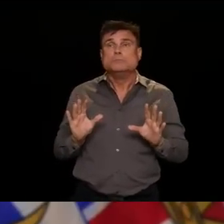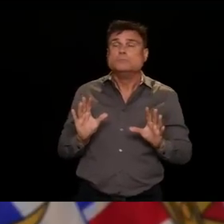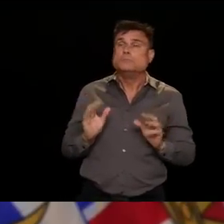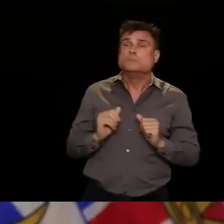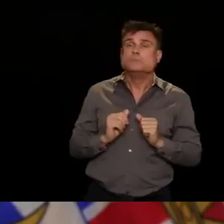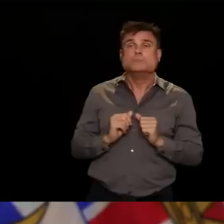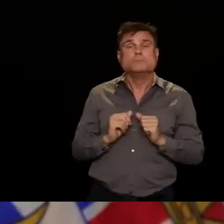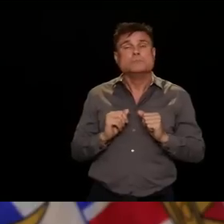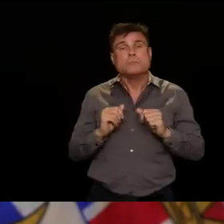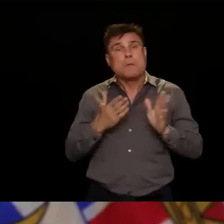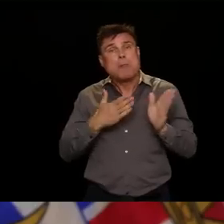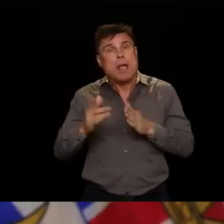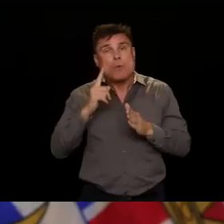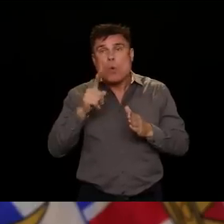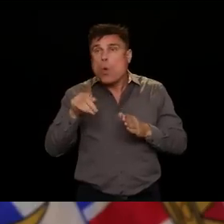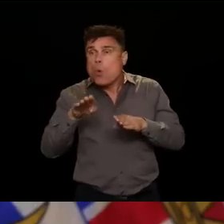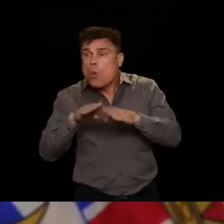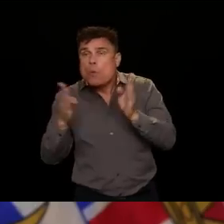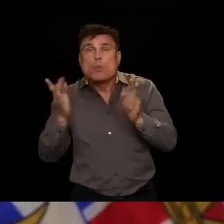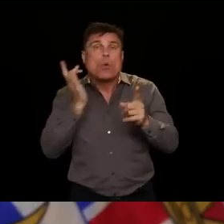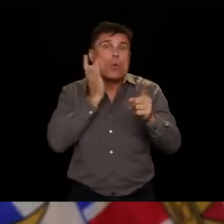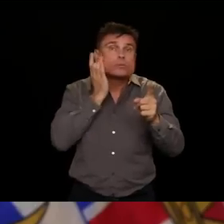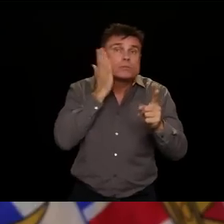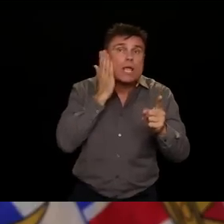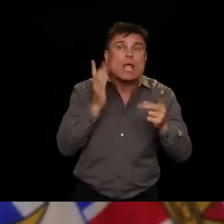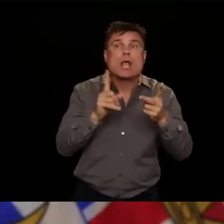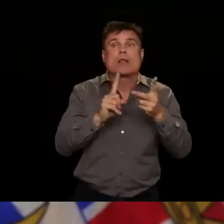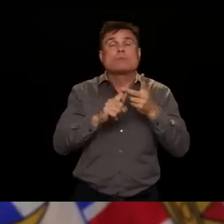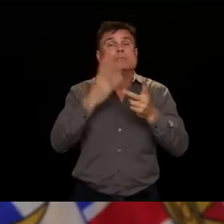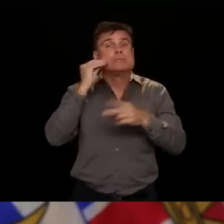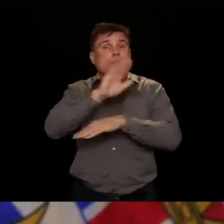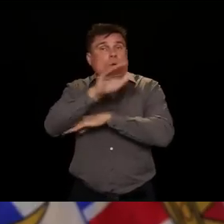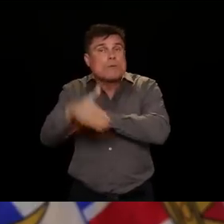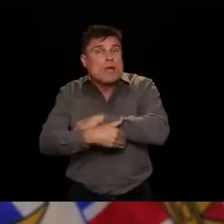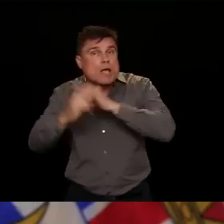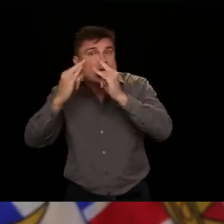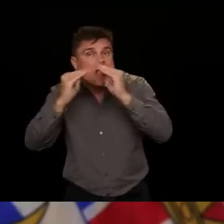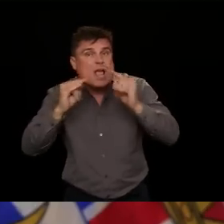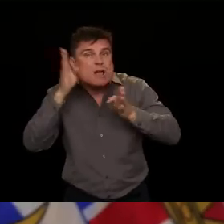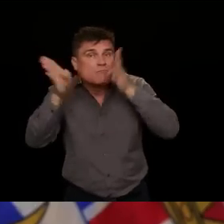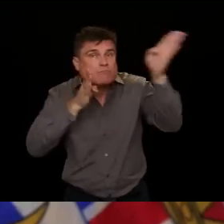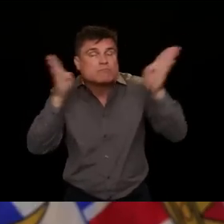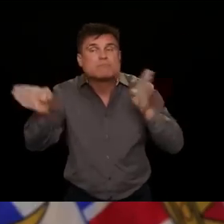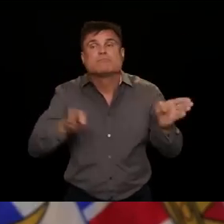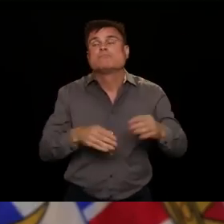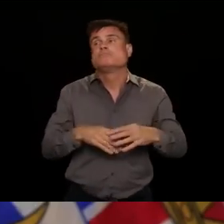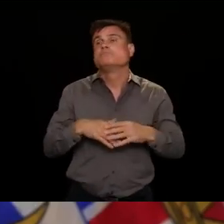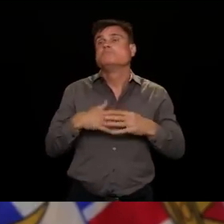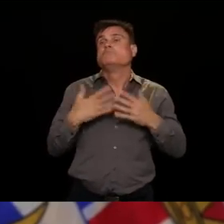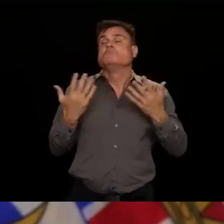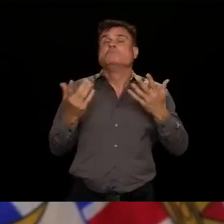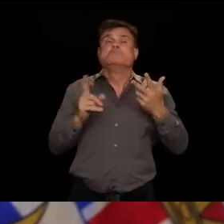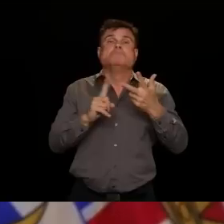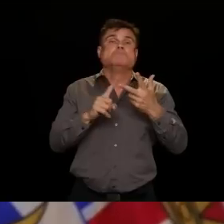and we are doing right now, which is around each of us doing the right thing as well is having the backbone of public